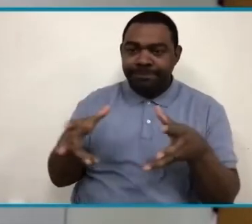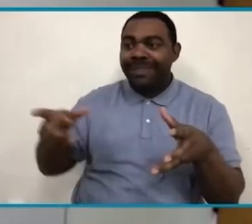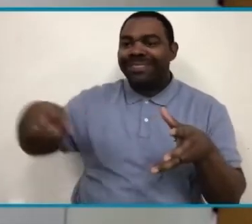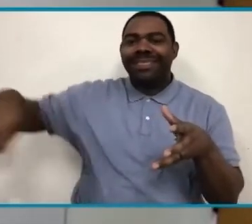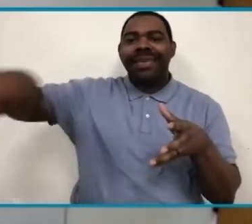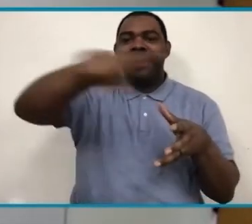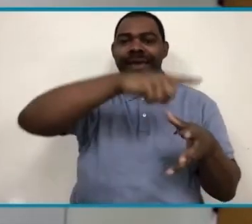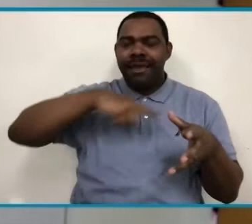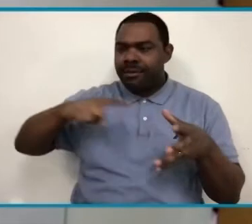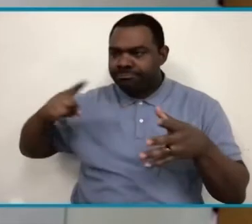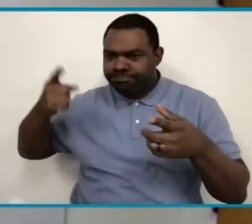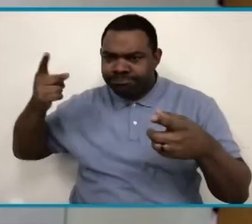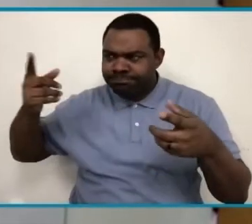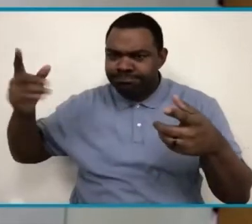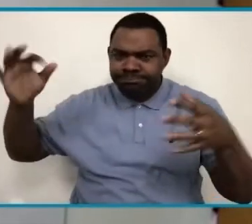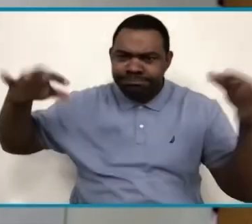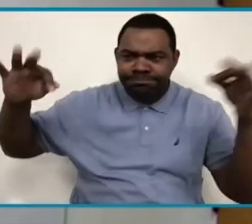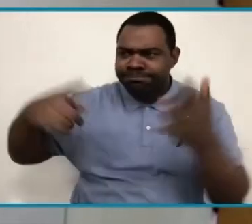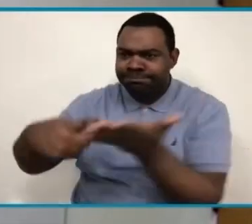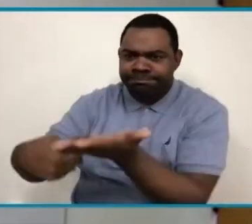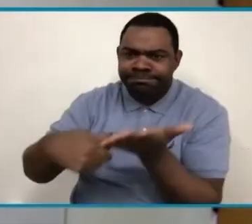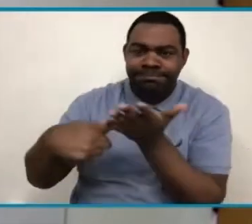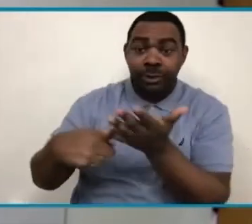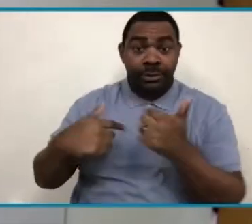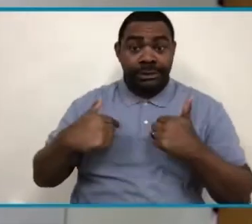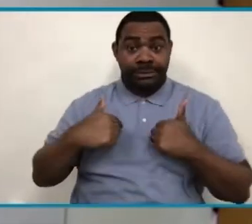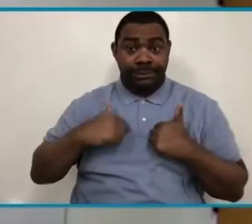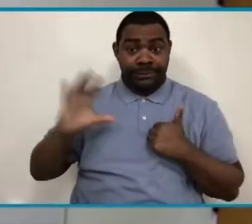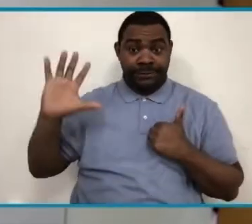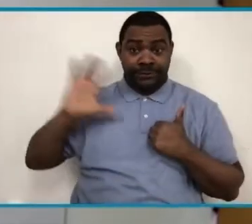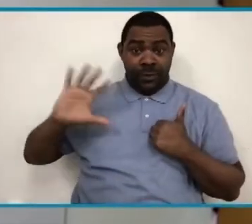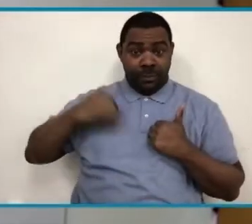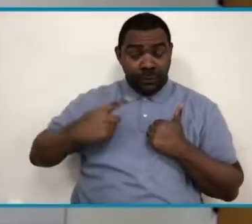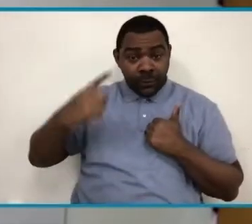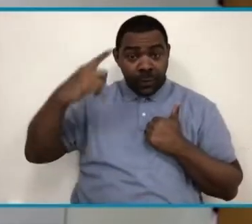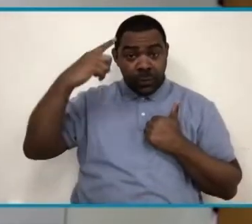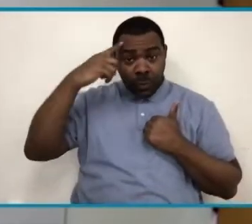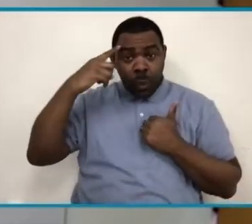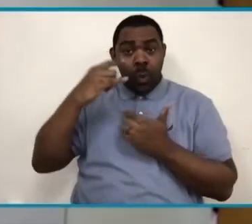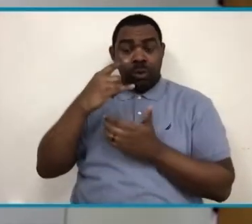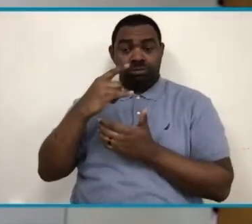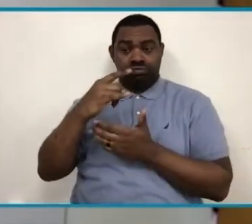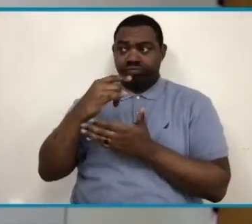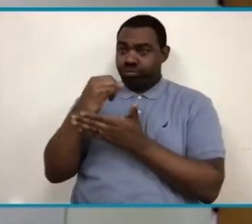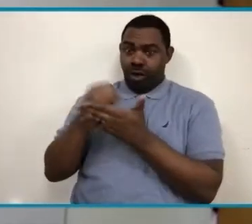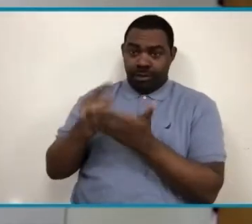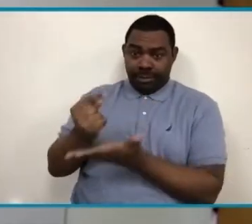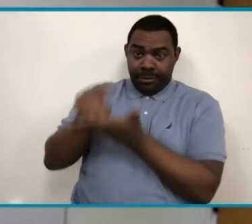So I had not previously thought about art therapy in the context of post-traumatic stress disorder.